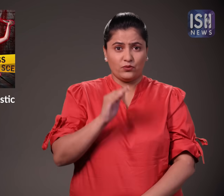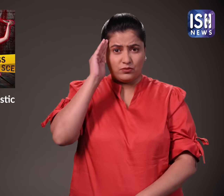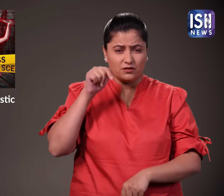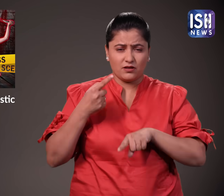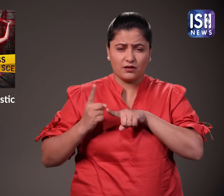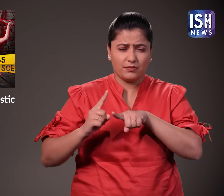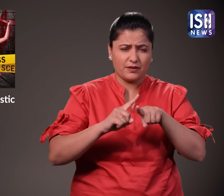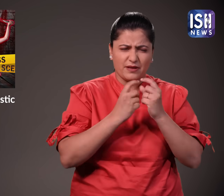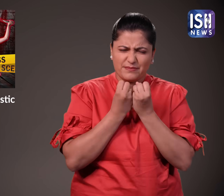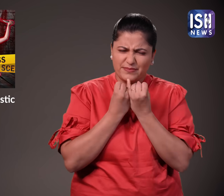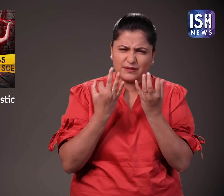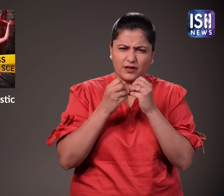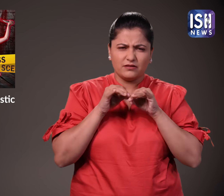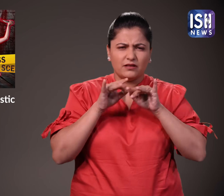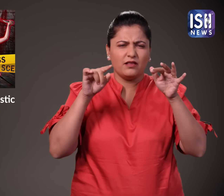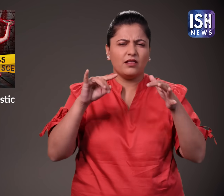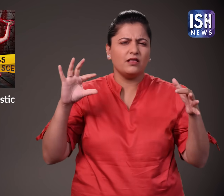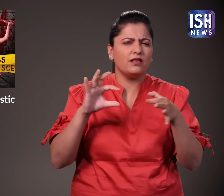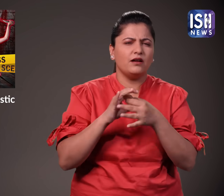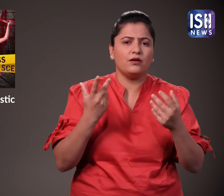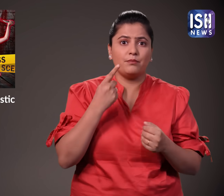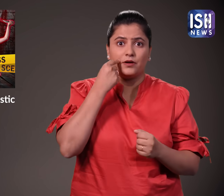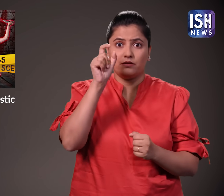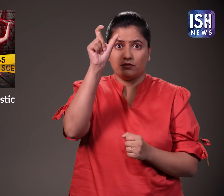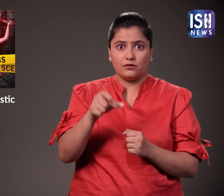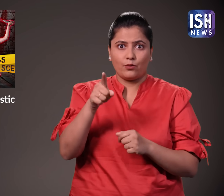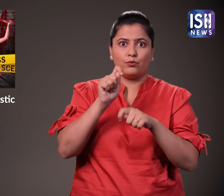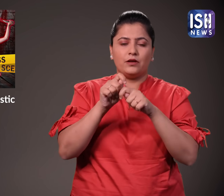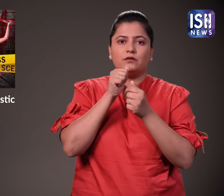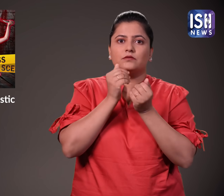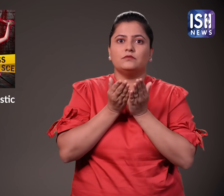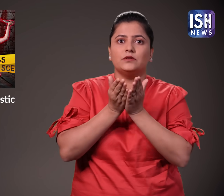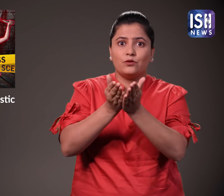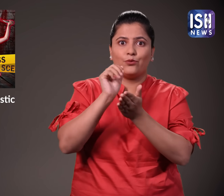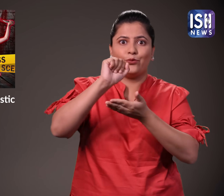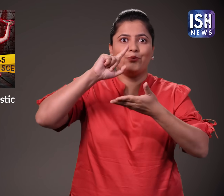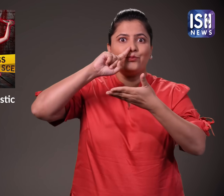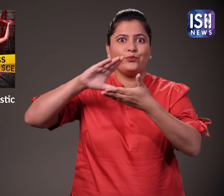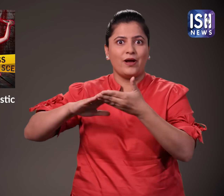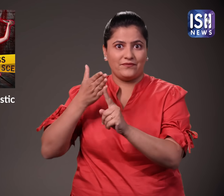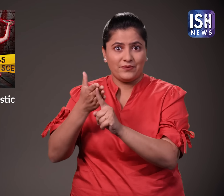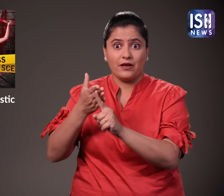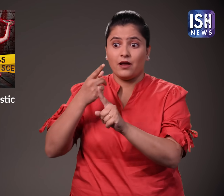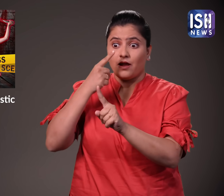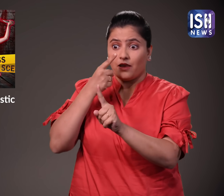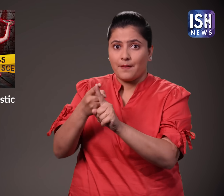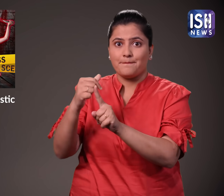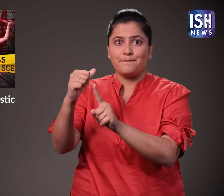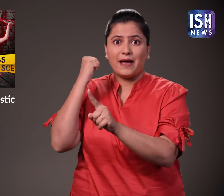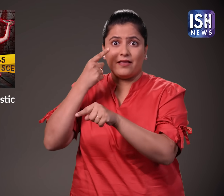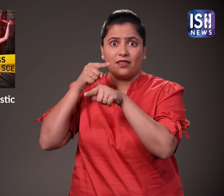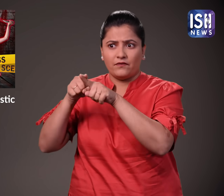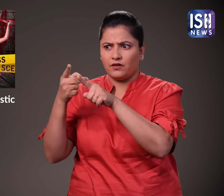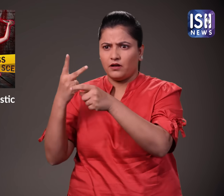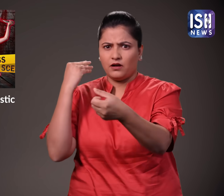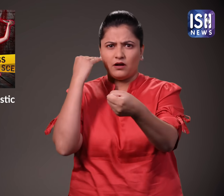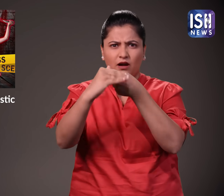The brutal murder of a merchant navy officer by his wife and her boyfriend has gone viral.